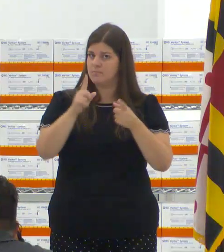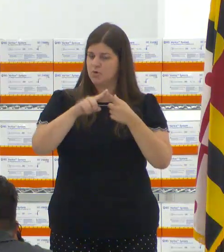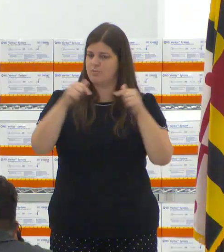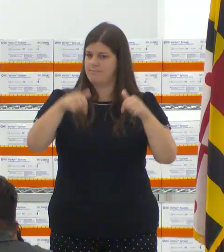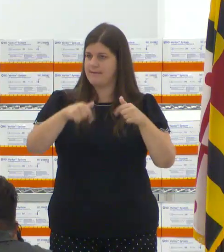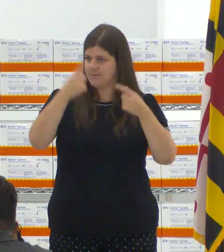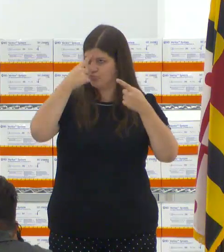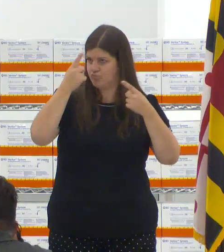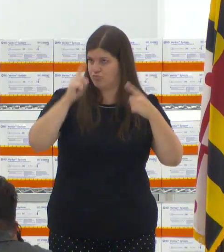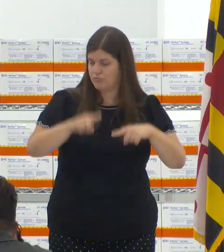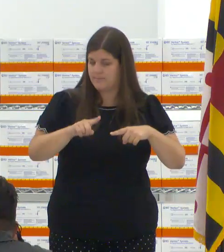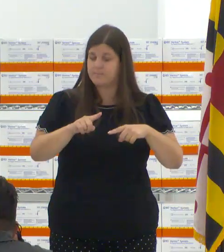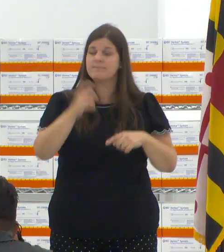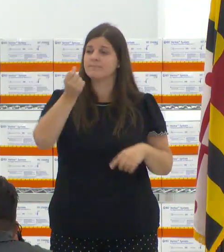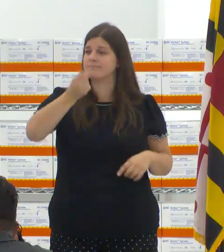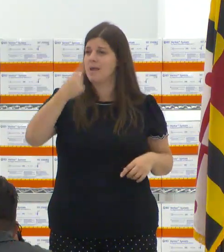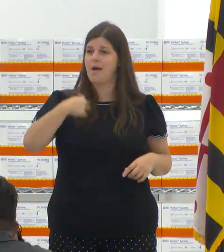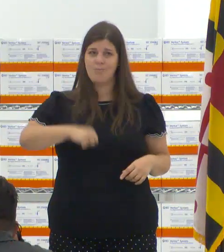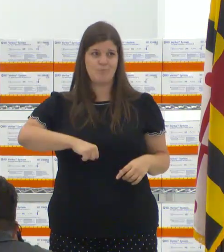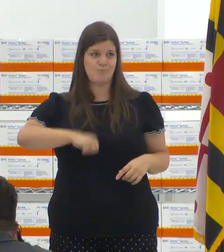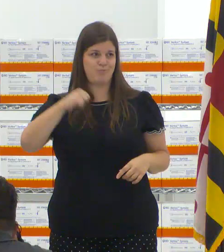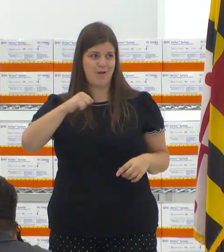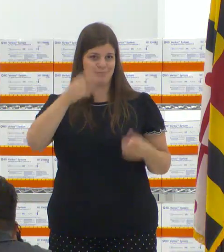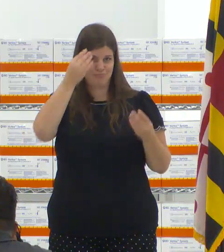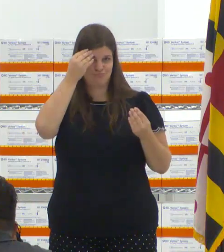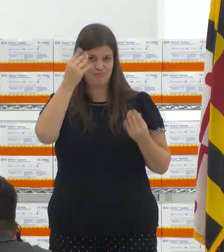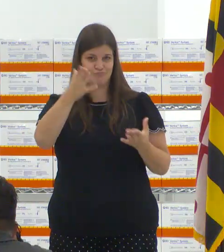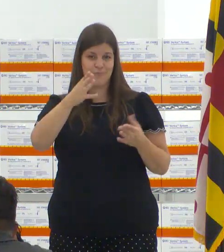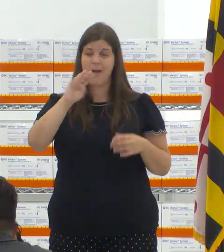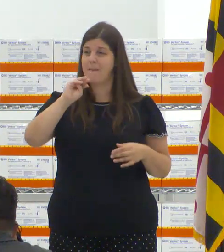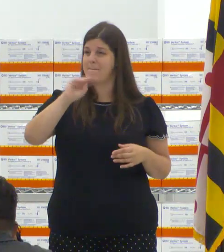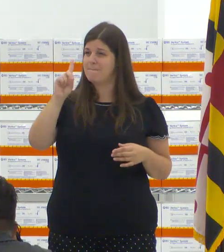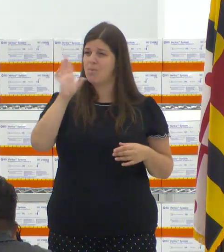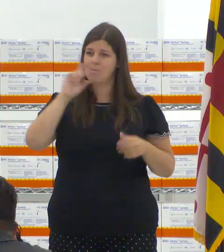After signing onto the compact the states immediately began discussions with the two U.S.